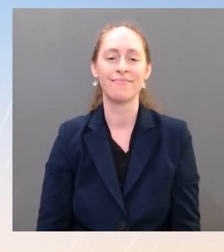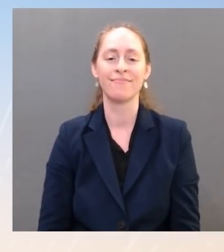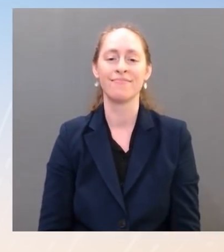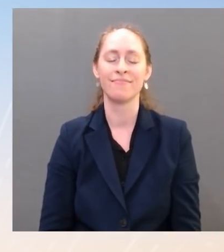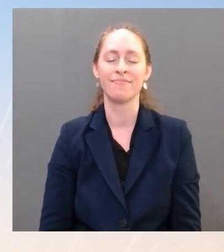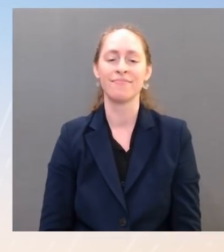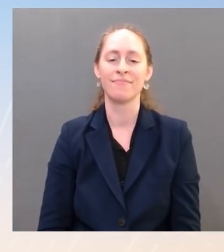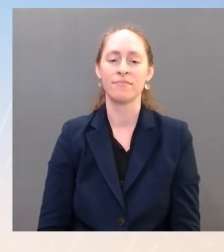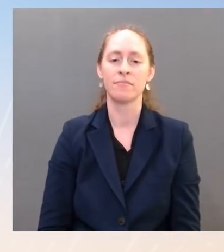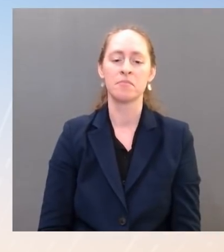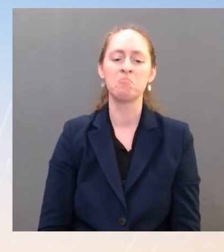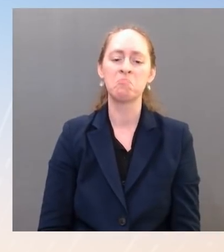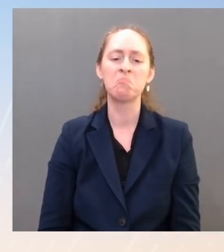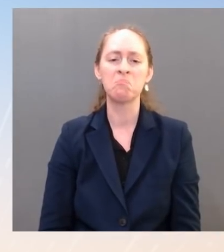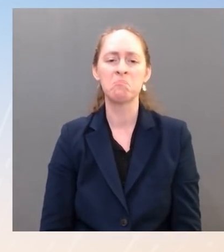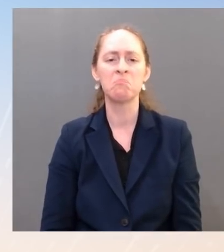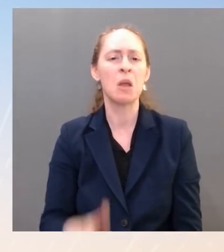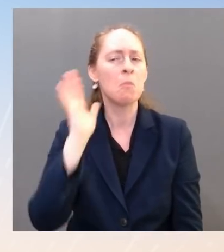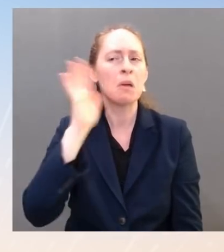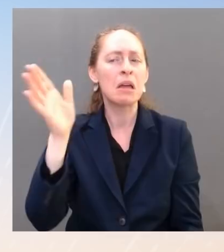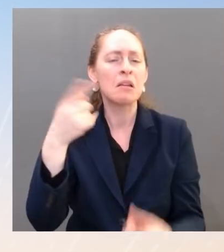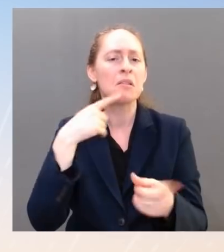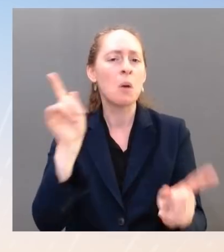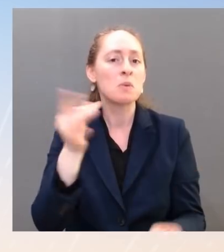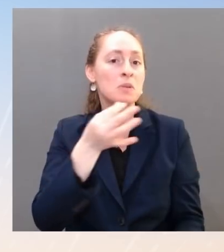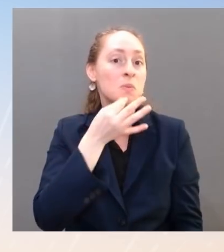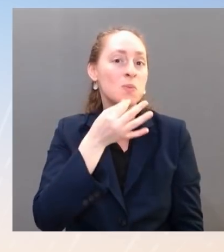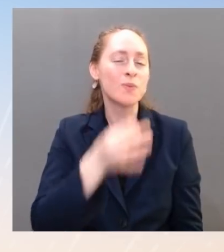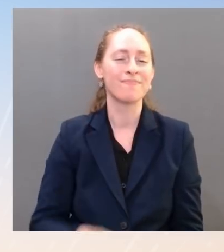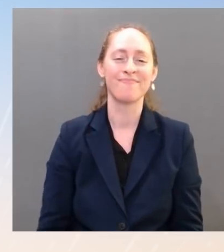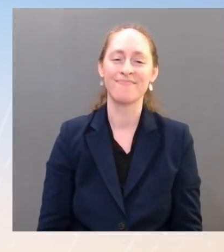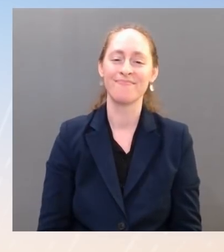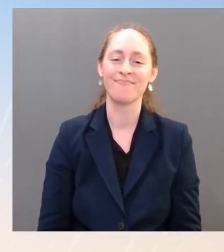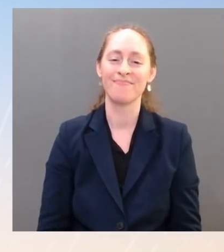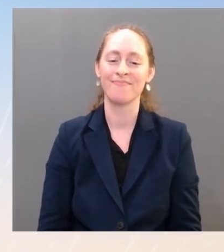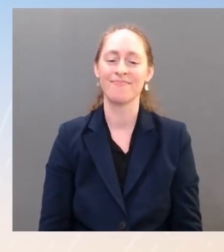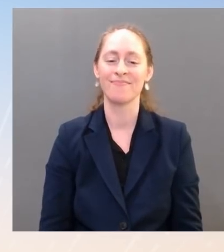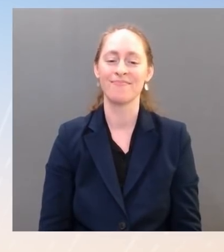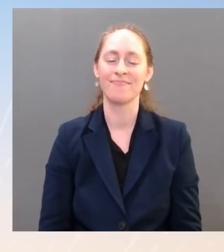The other piece that is in process today